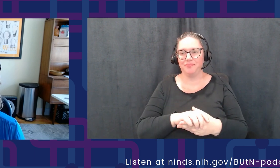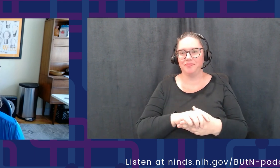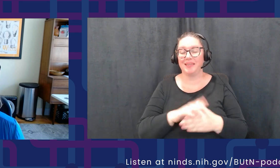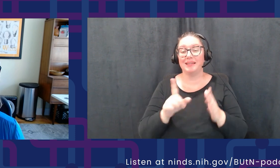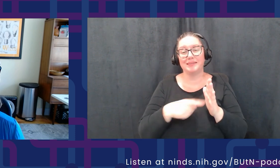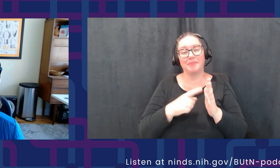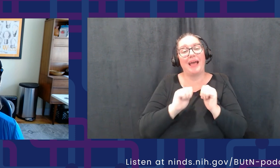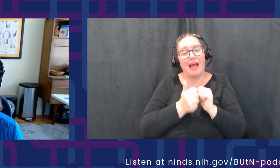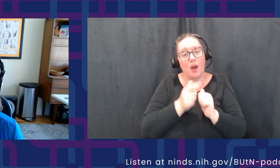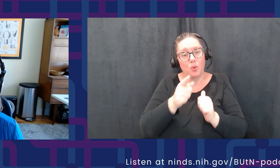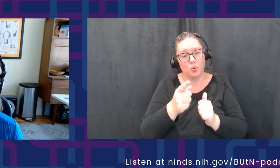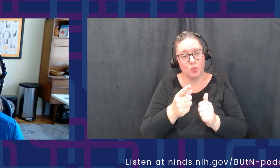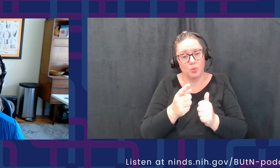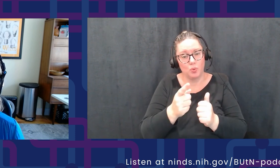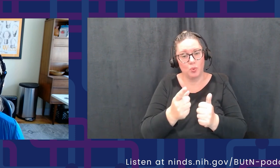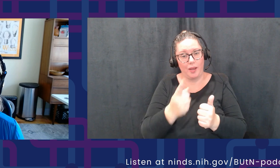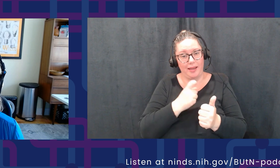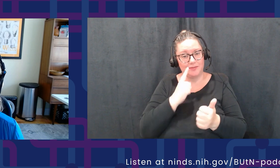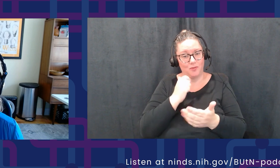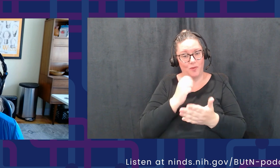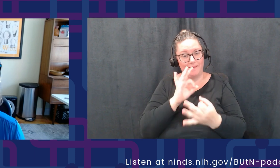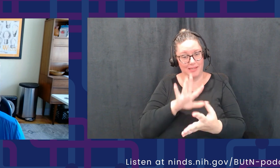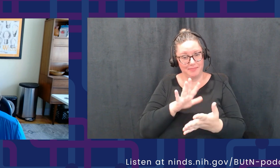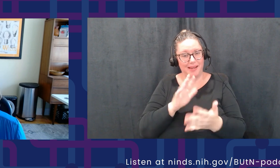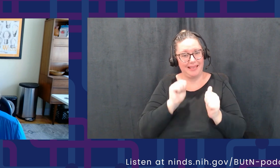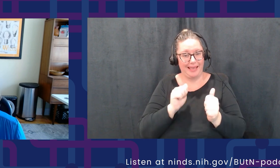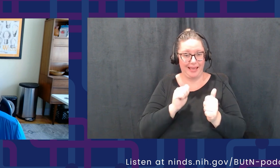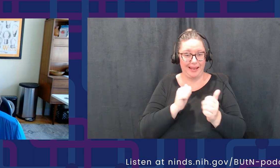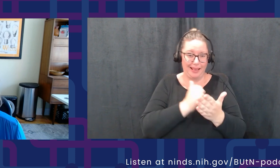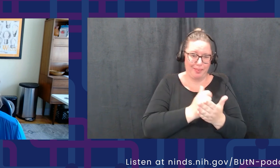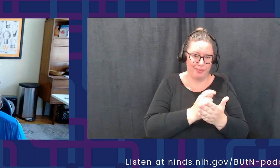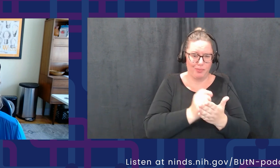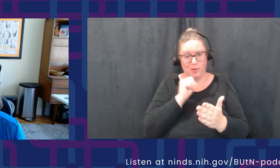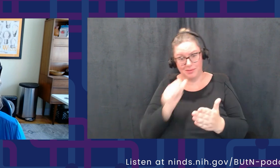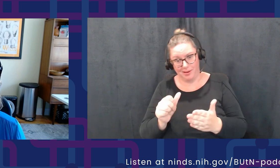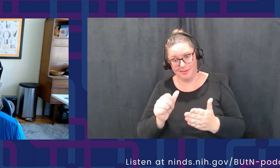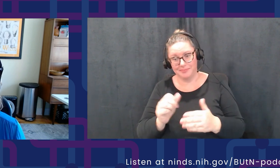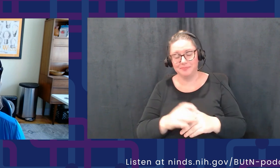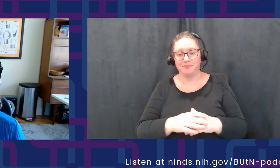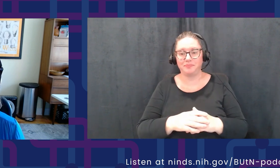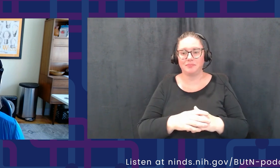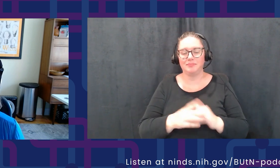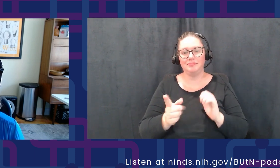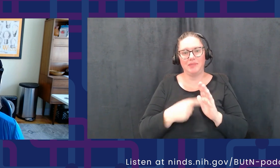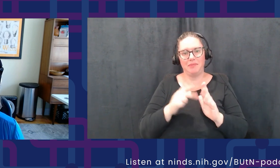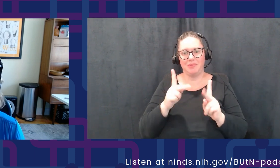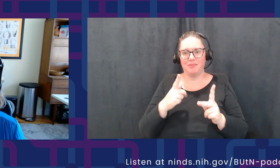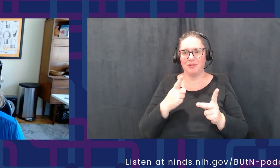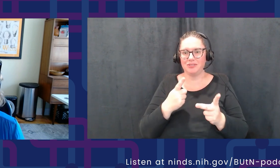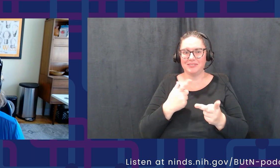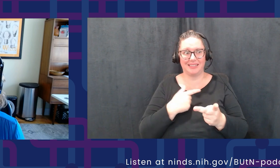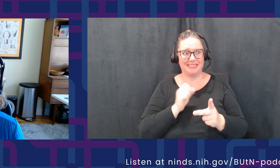the way you ask for that feedback can make it more or less helpful. Oftentimes people just want to be like "Yeah, it was great!"